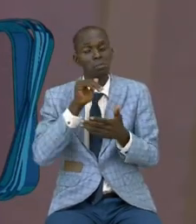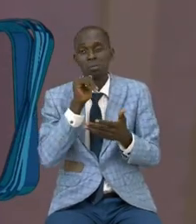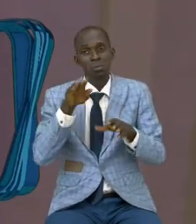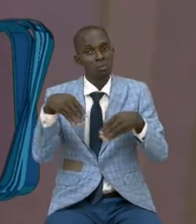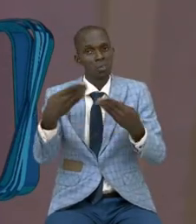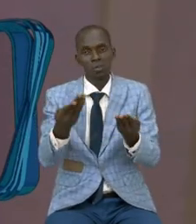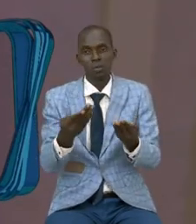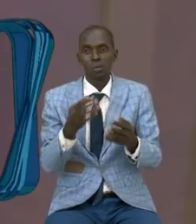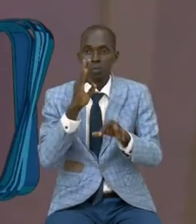i have not seen your flag